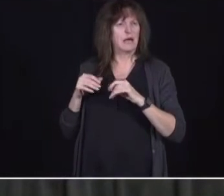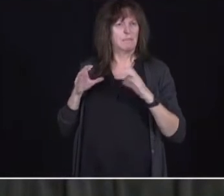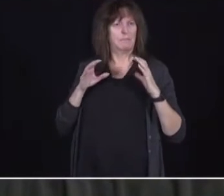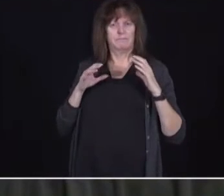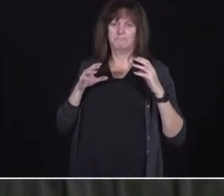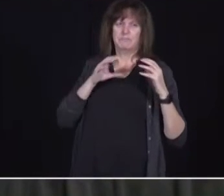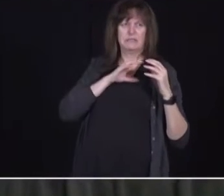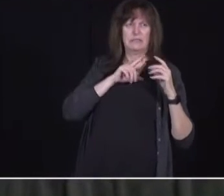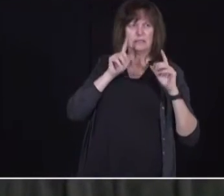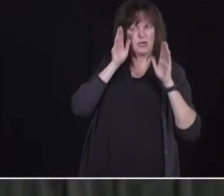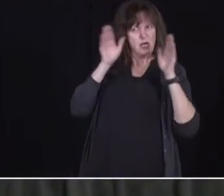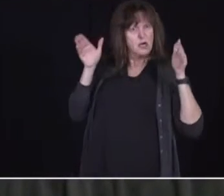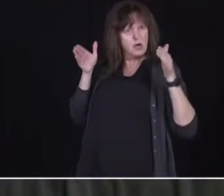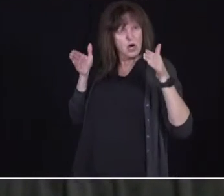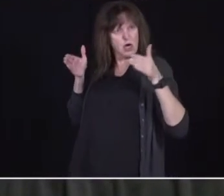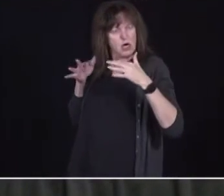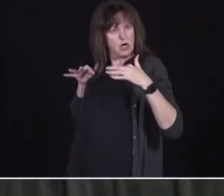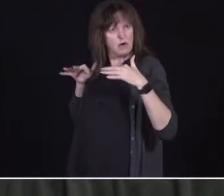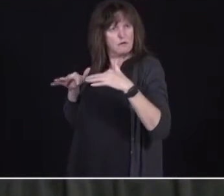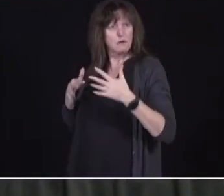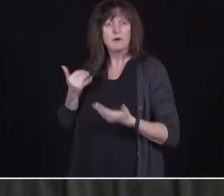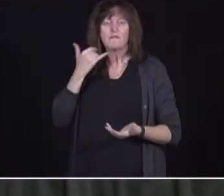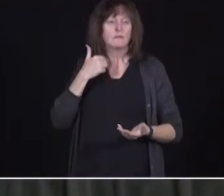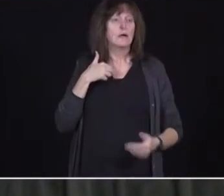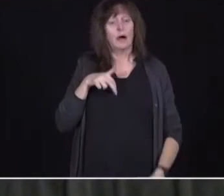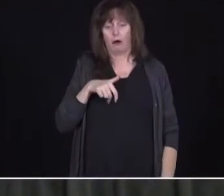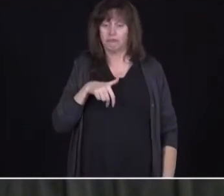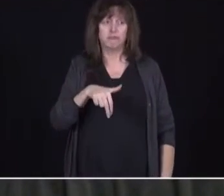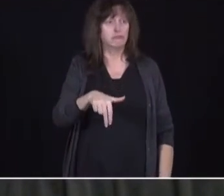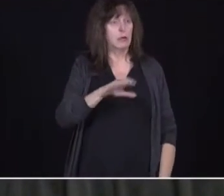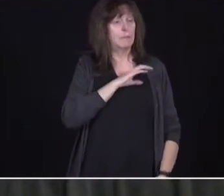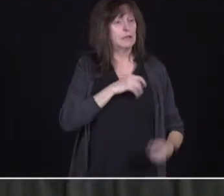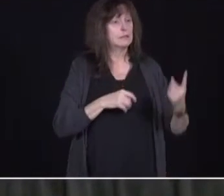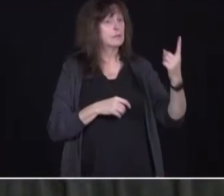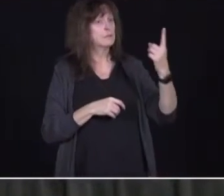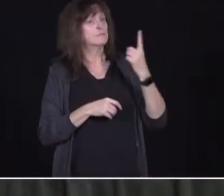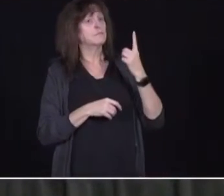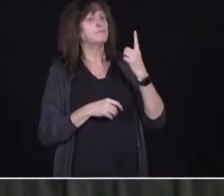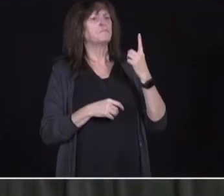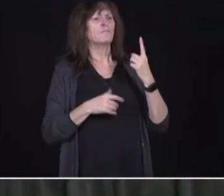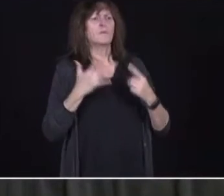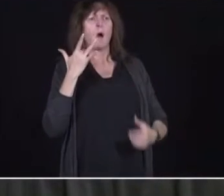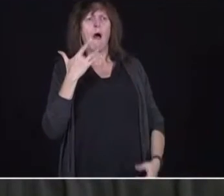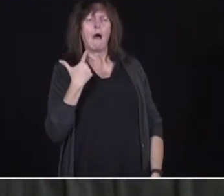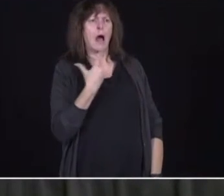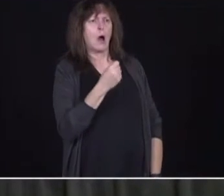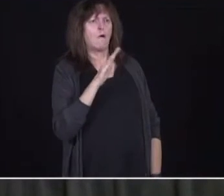How you can ensure communities aren't overpoliced Duerr the stay at home officer. And if the police officer were to stop me